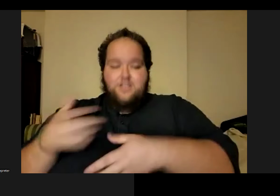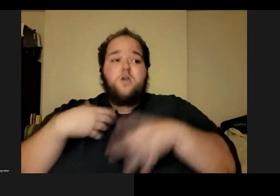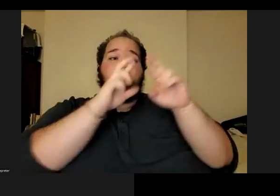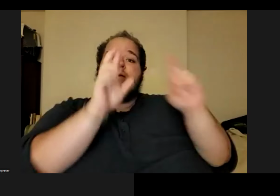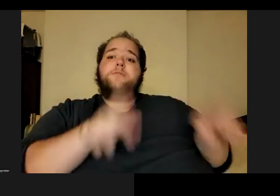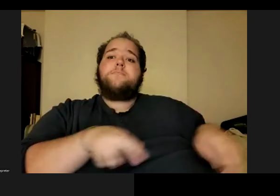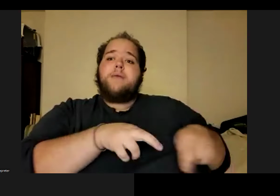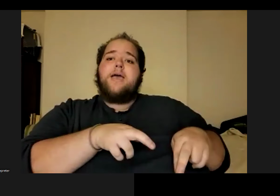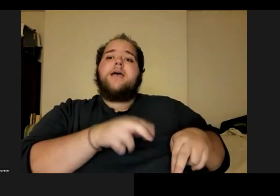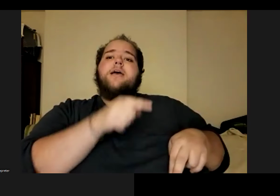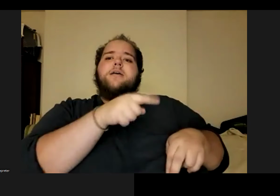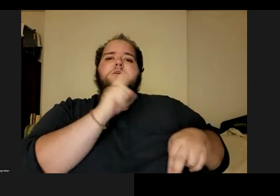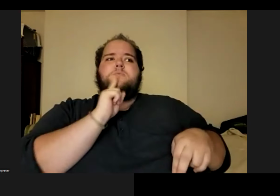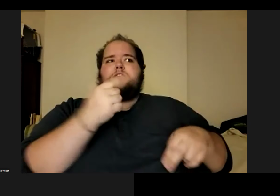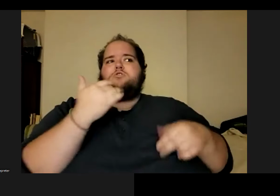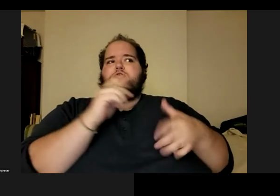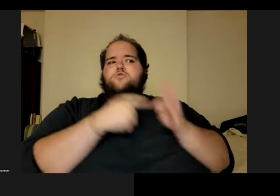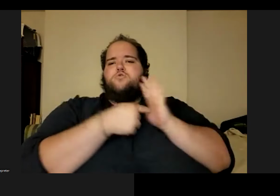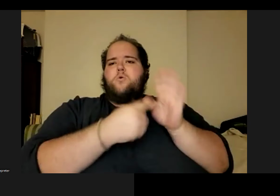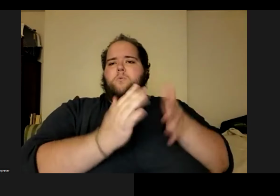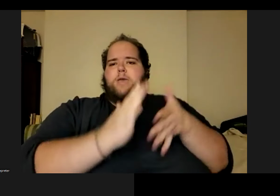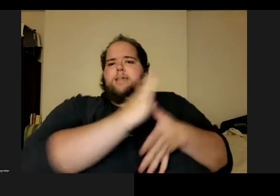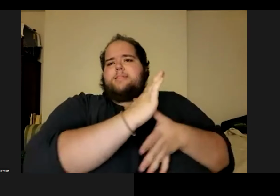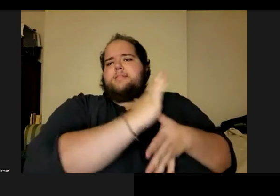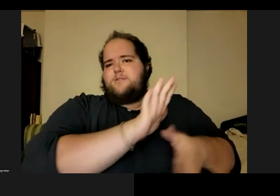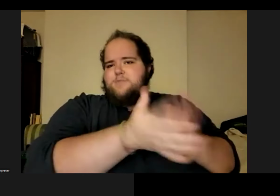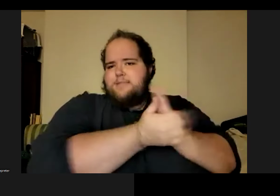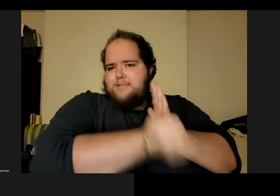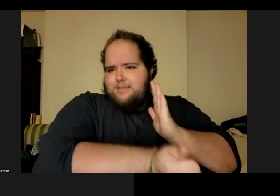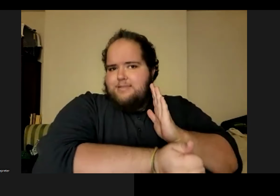Which highlights skills. And…